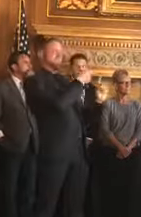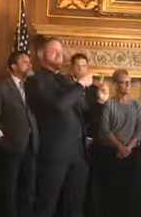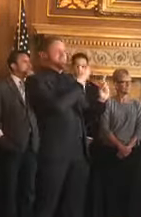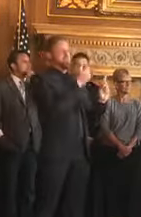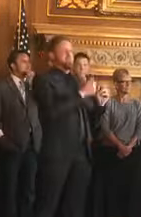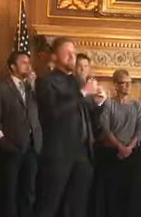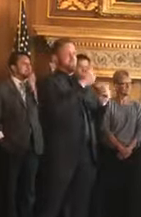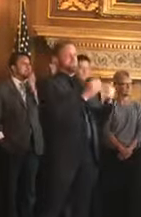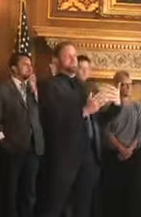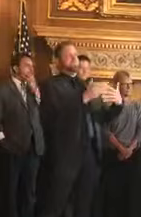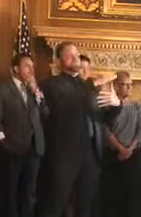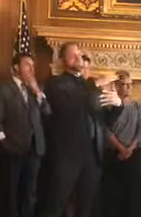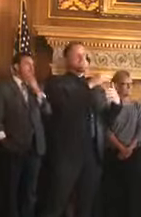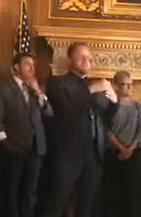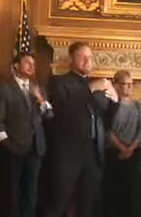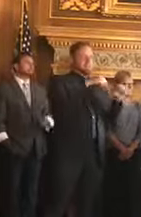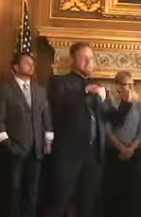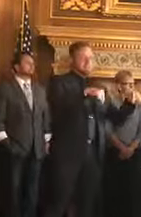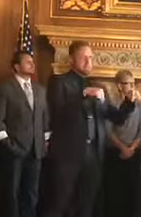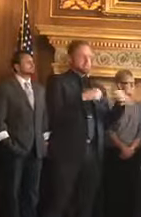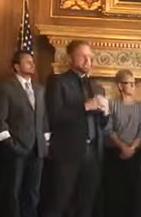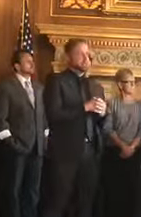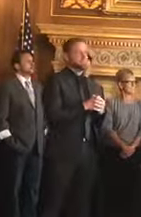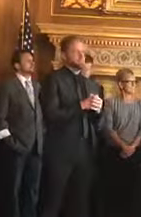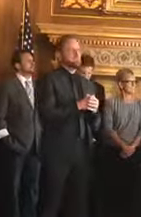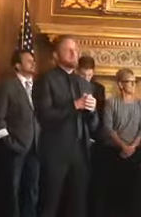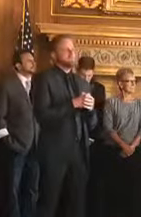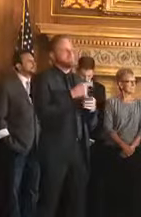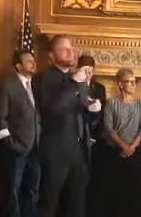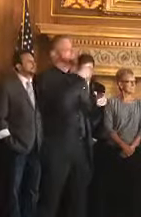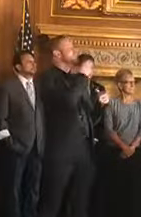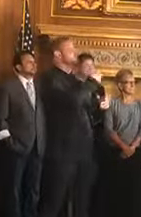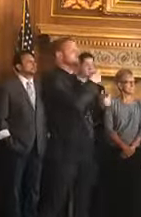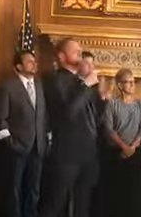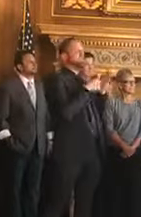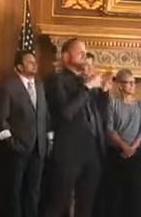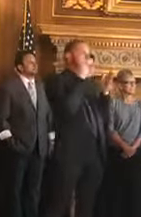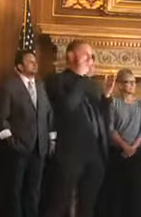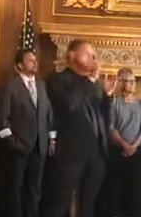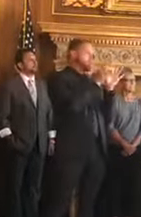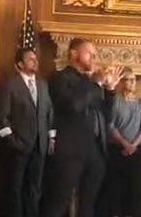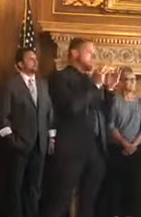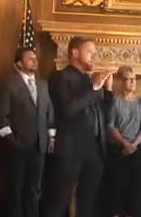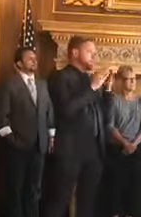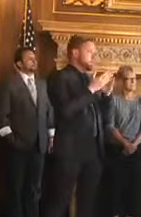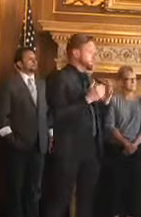interpreting community in Wisconsin. Thank you.